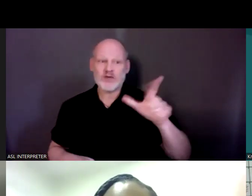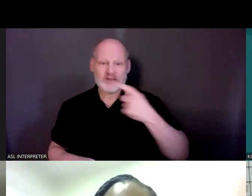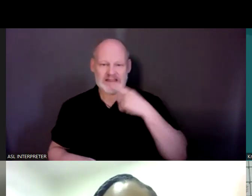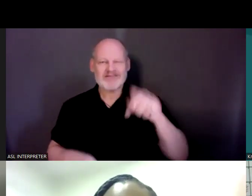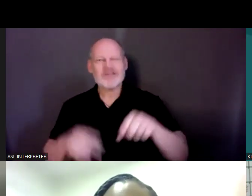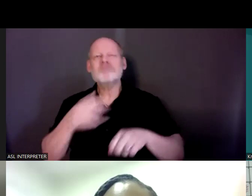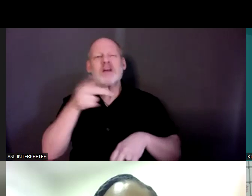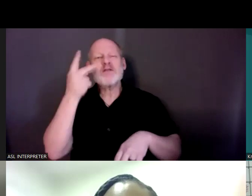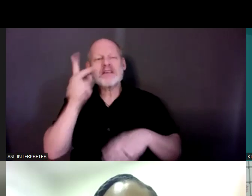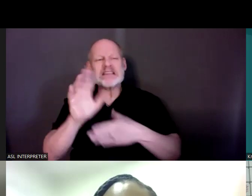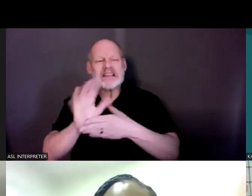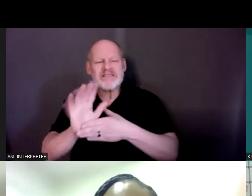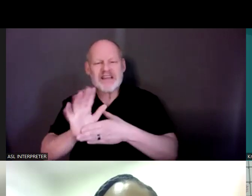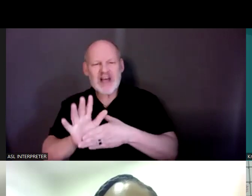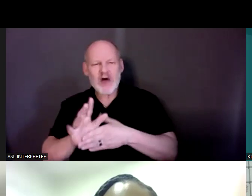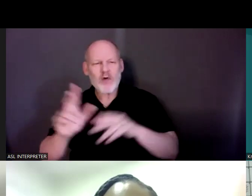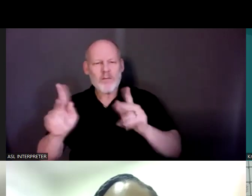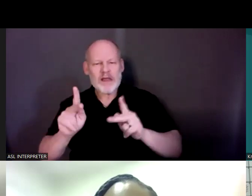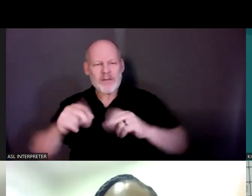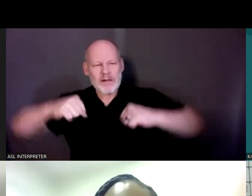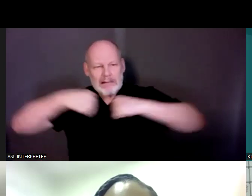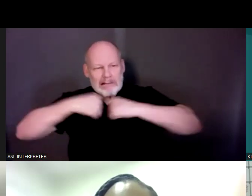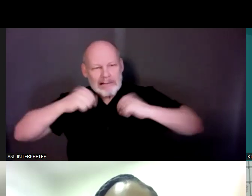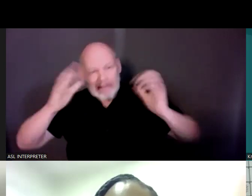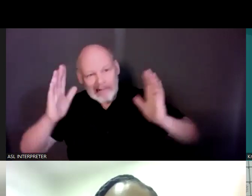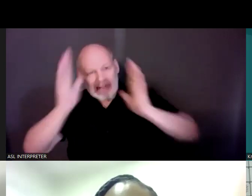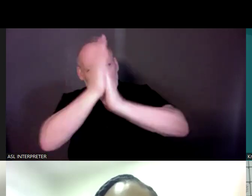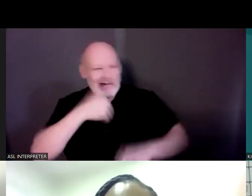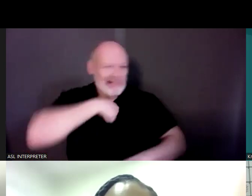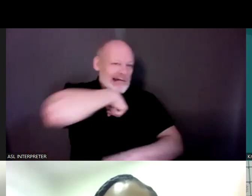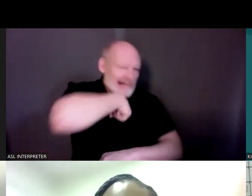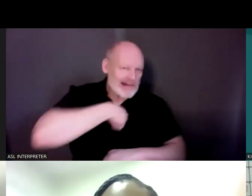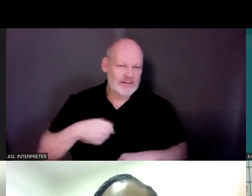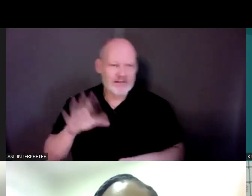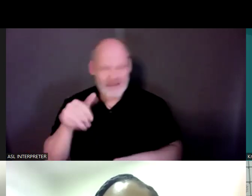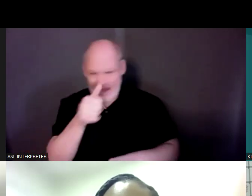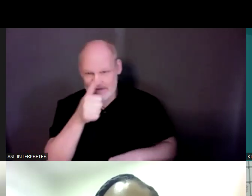like hand to hand so high fives fist pumps U you know elbows um some kind of um heart